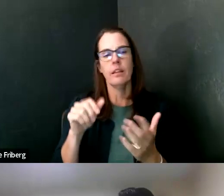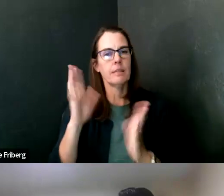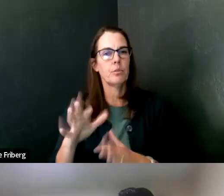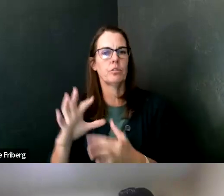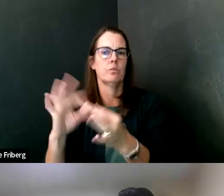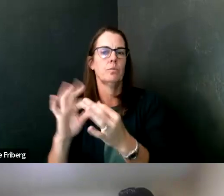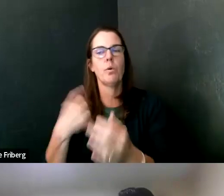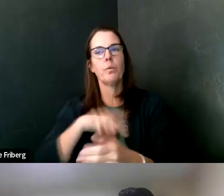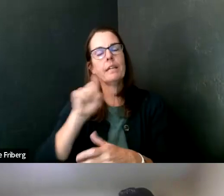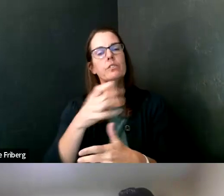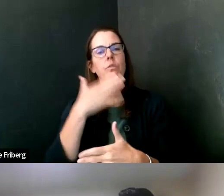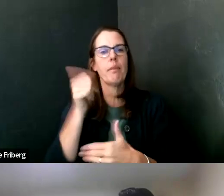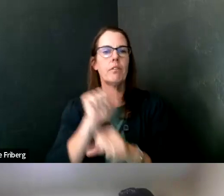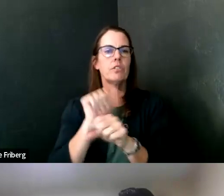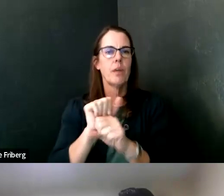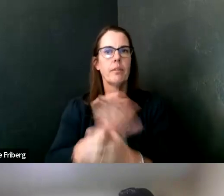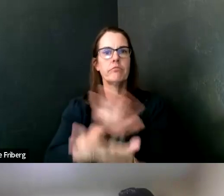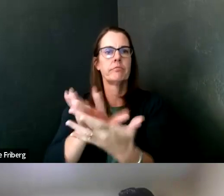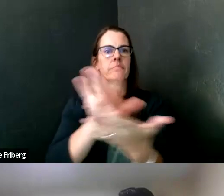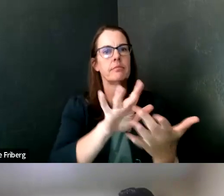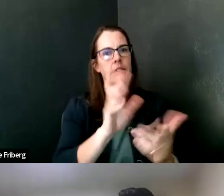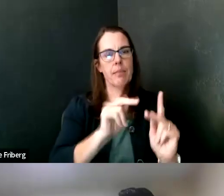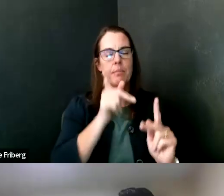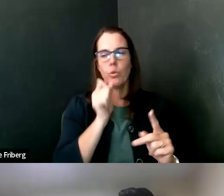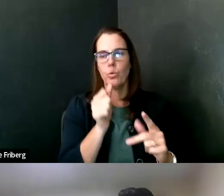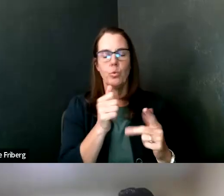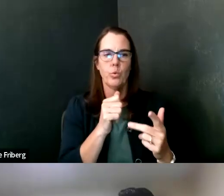to the underserved communities, I'm still not sure that they would show up because